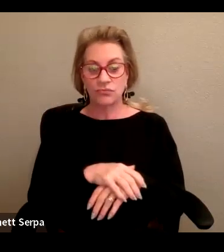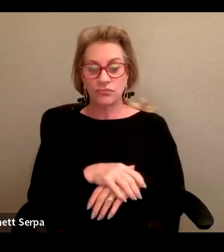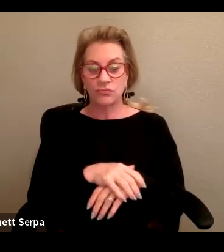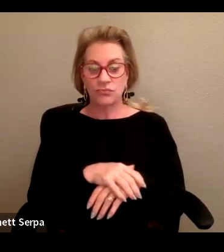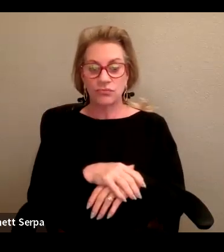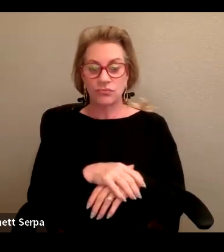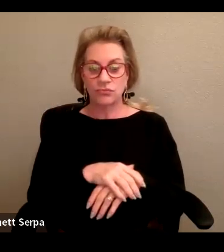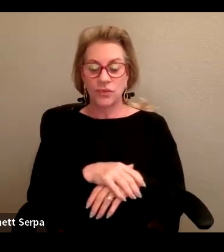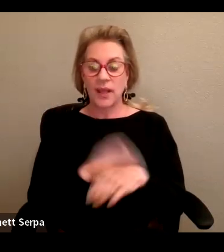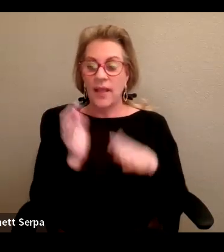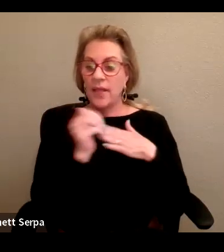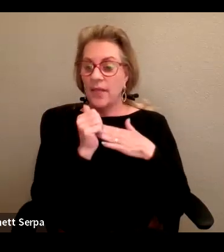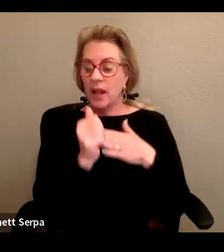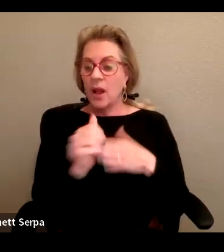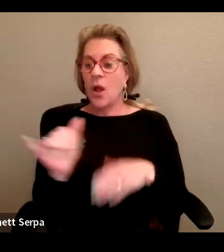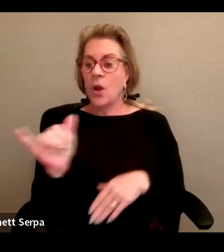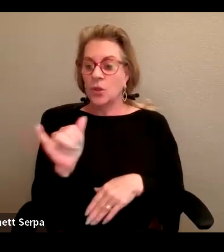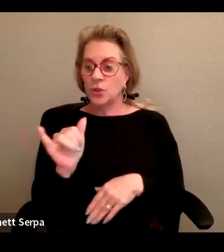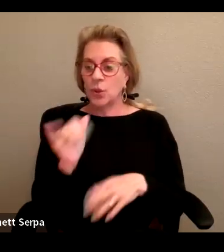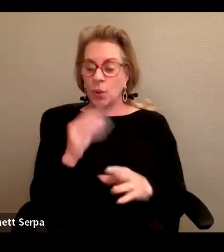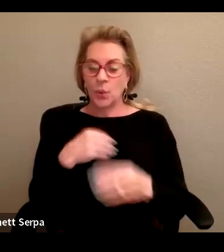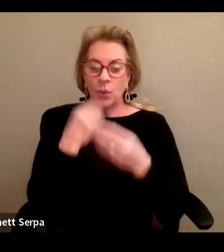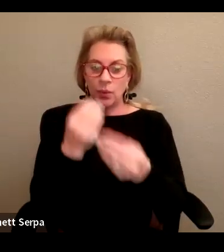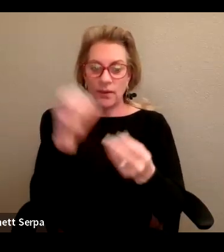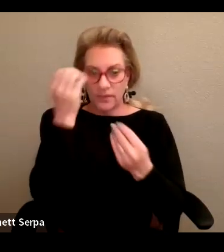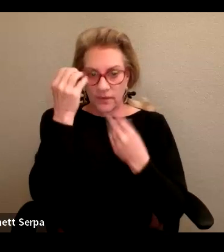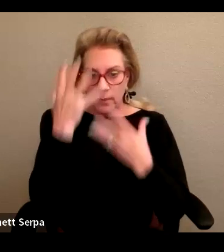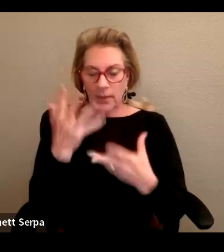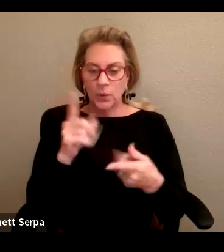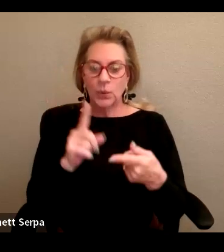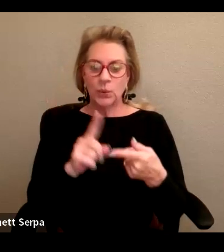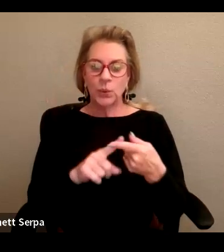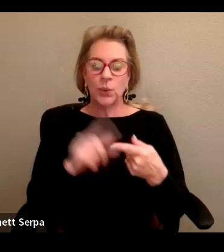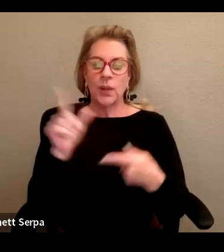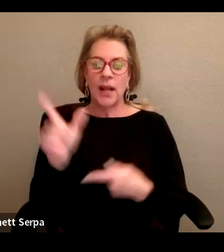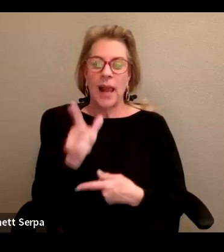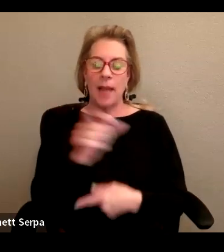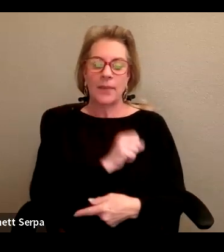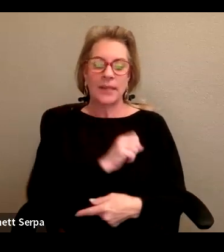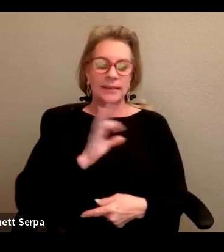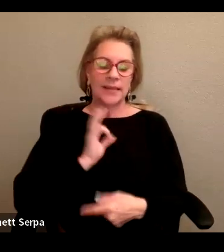the guidances also provide information to library Personnel regarding requests for